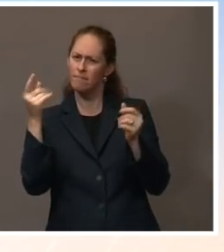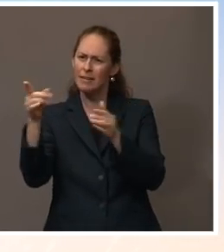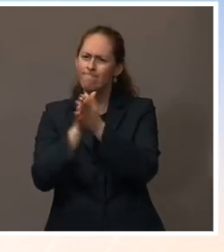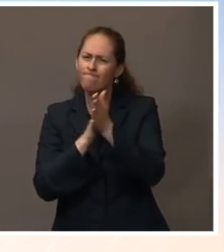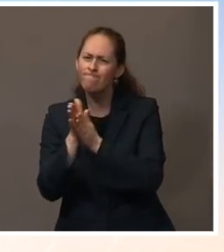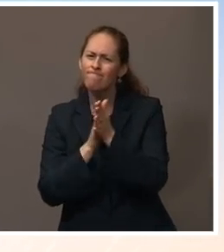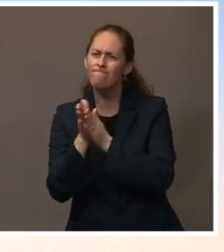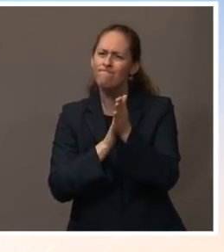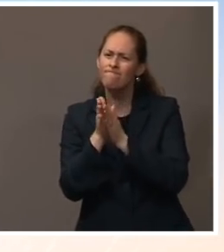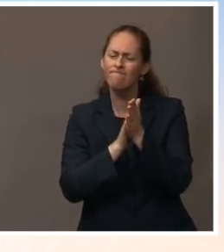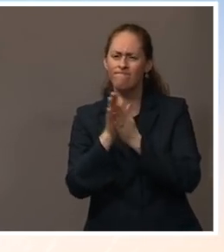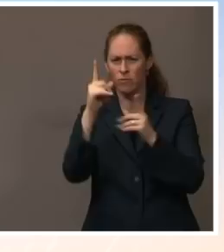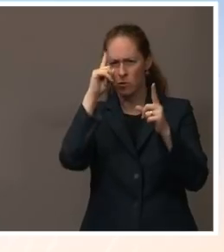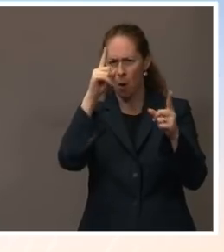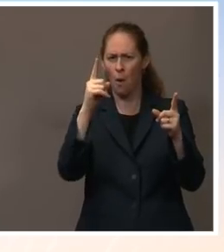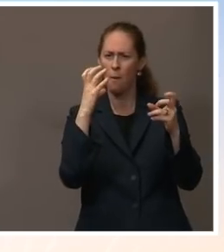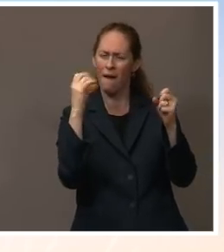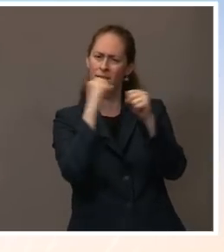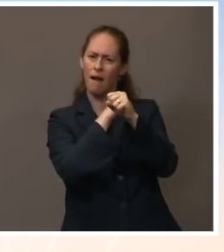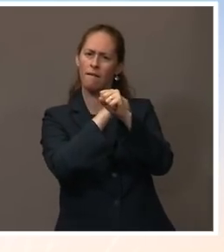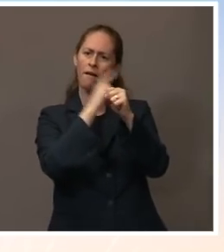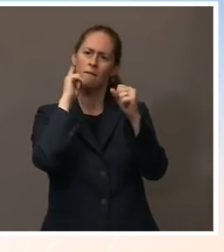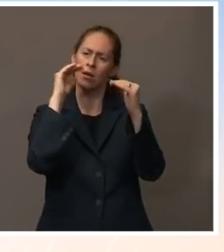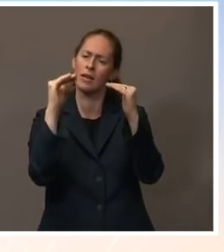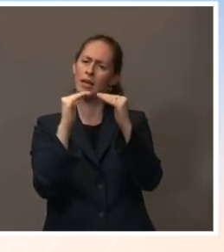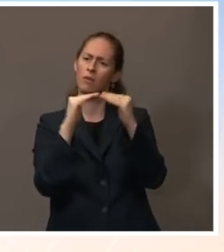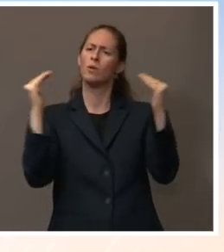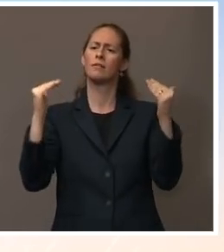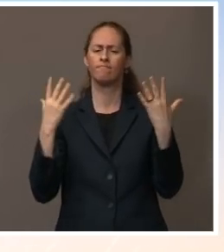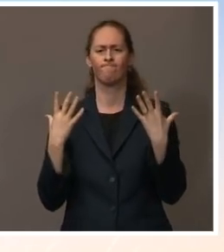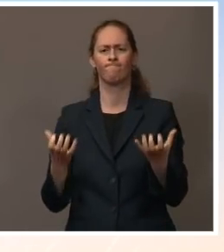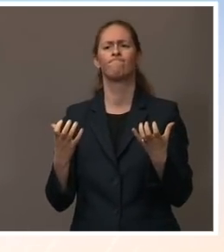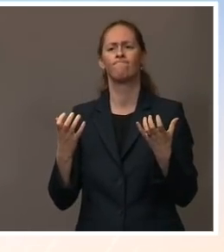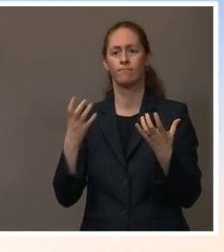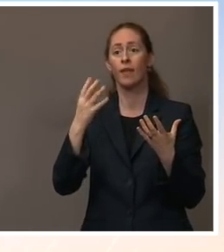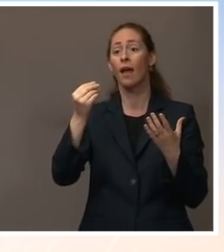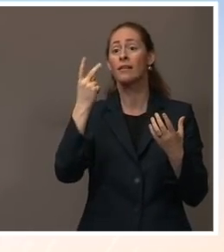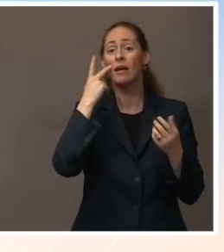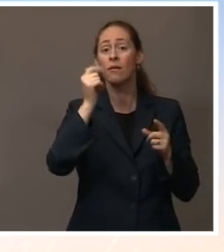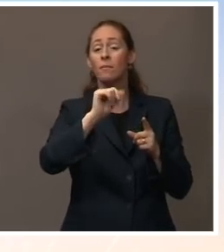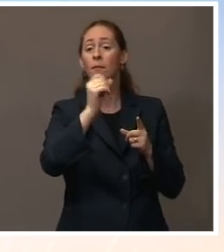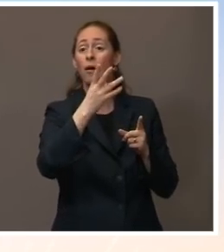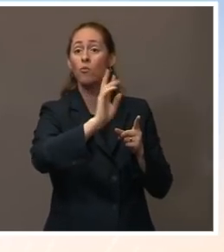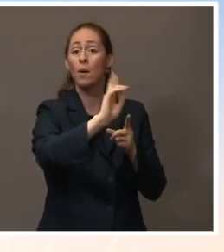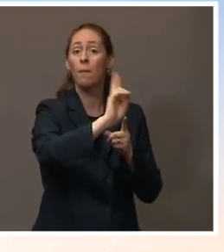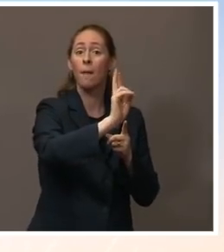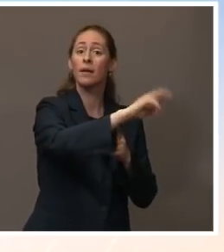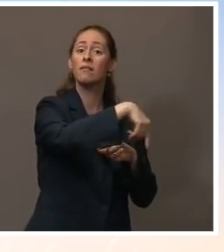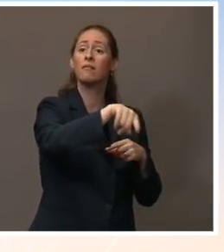We share the desire to fight against efforts by many Republicans to suppress the vote around the country.